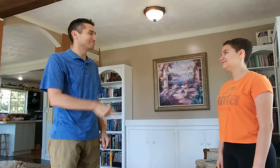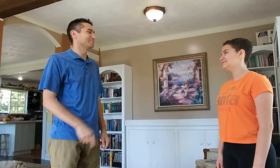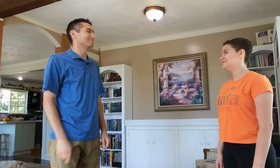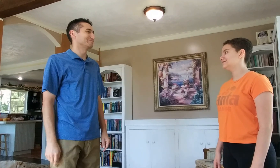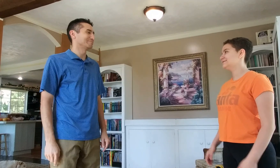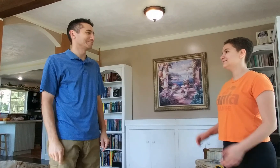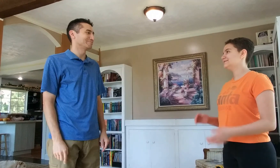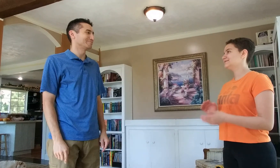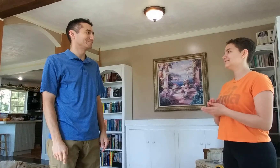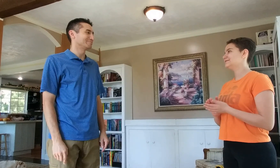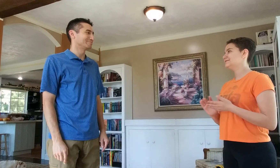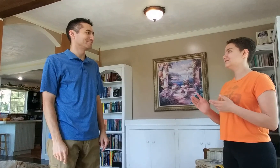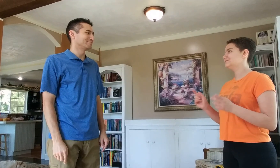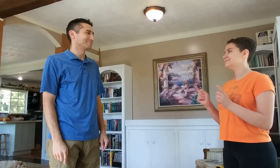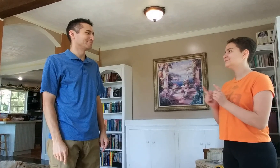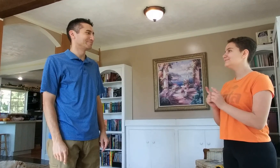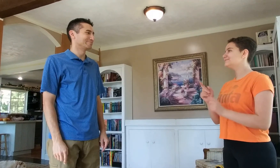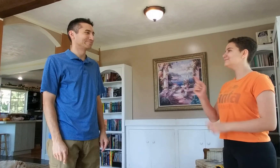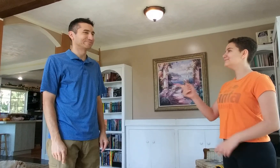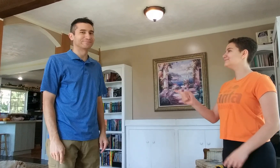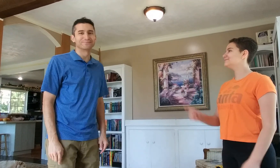NICE MEET YOU...